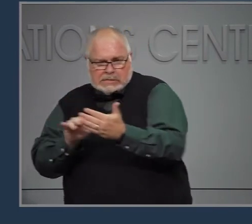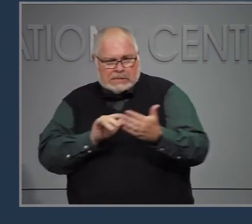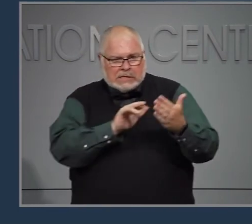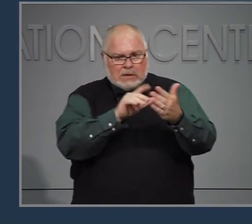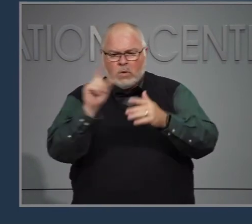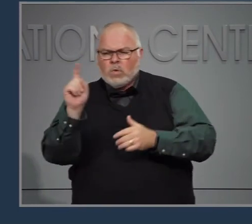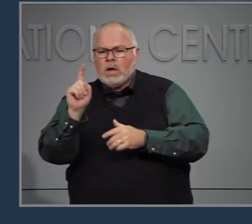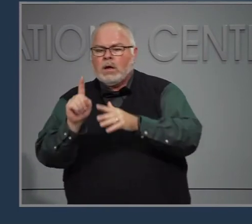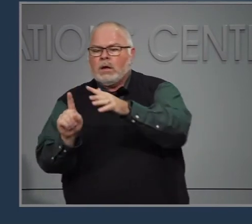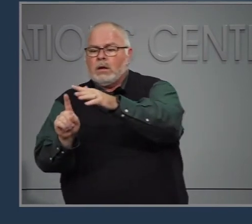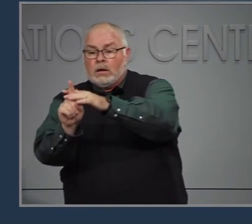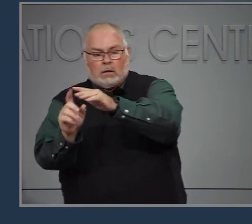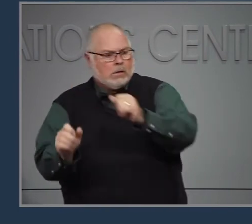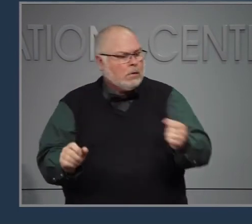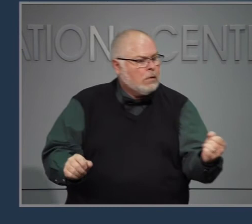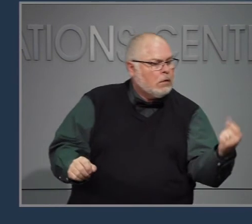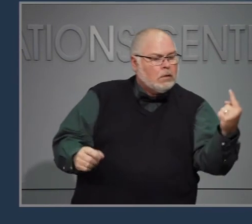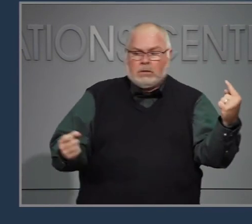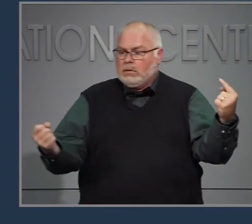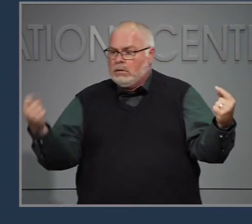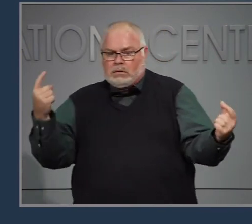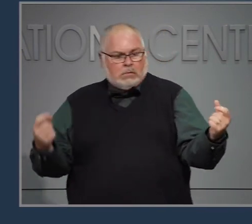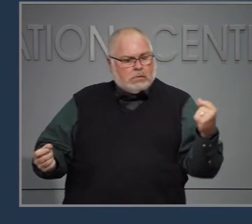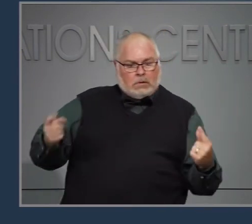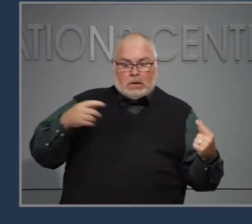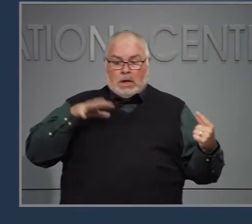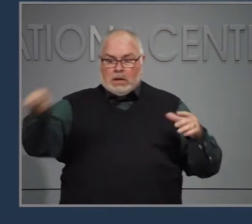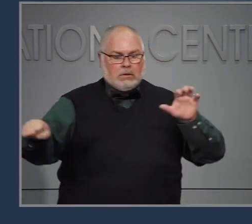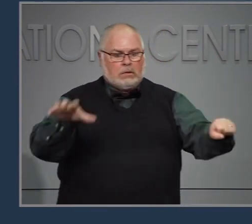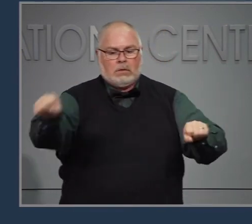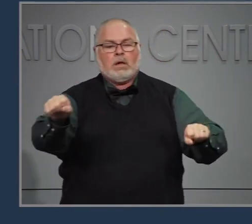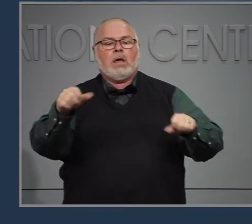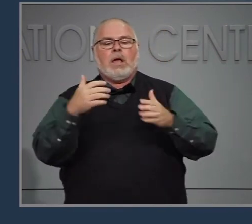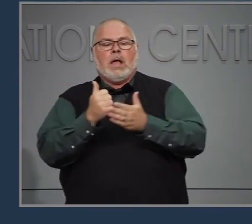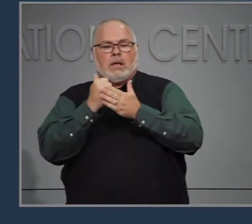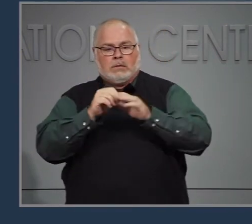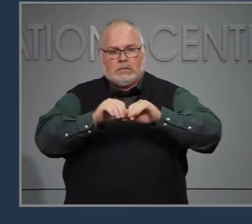EARLY AND PREVENT SPREAD TO RESIDENTS WHO ARE AT HIGH RISK.